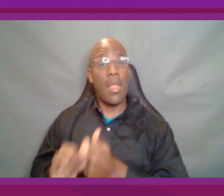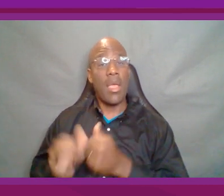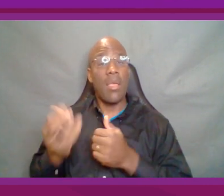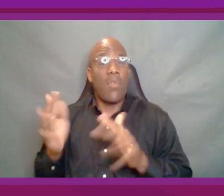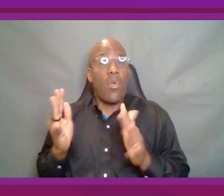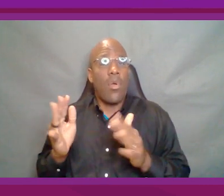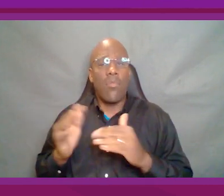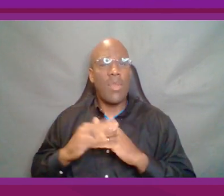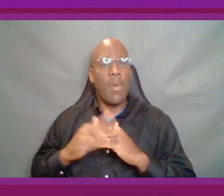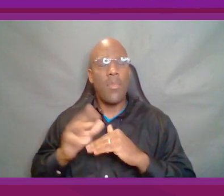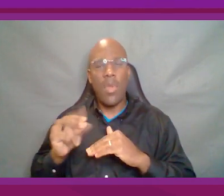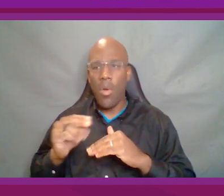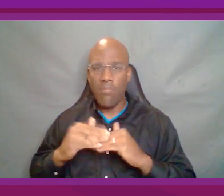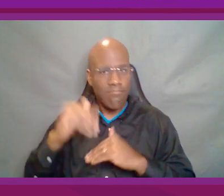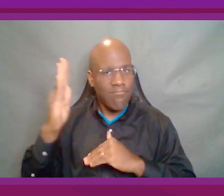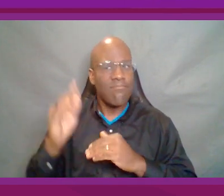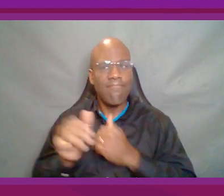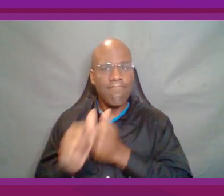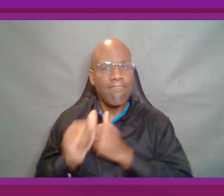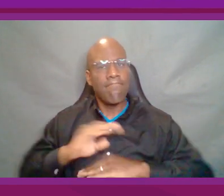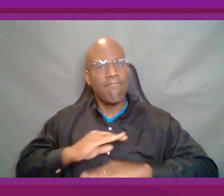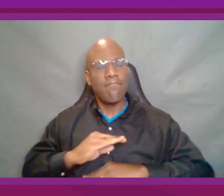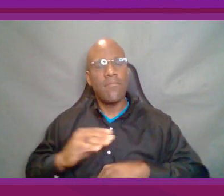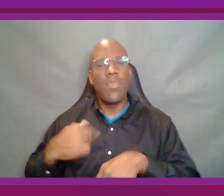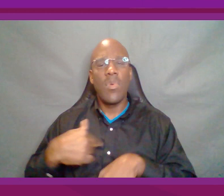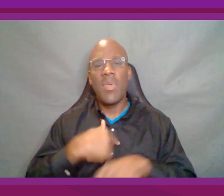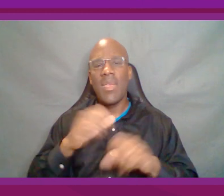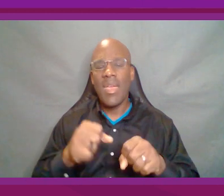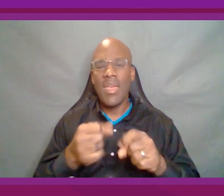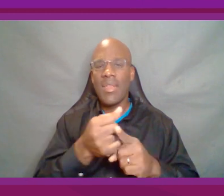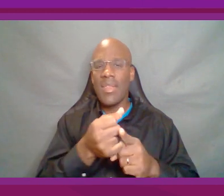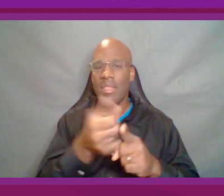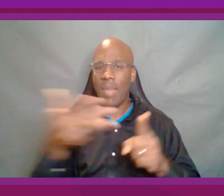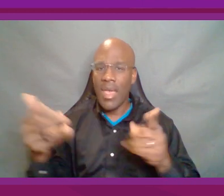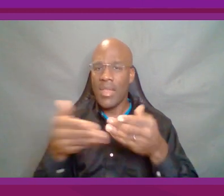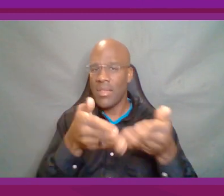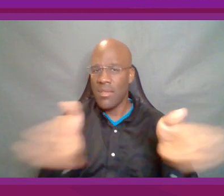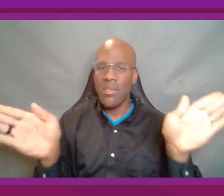and truly understand how accessible tools and resources and accommodations doesn't